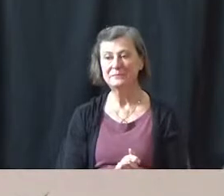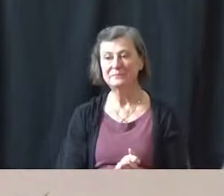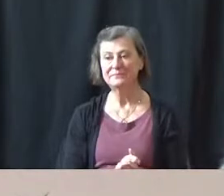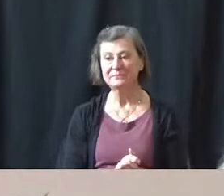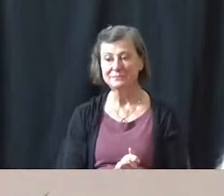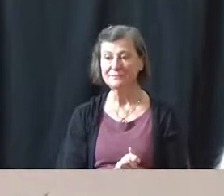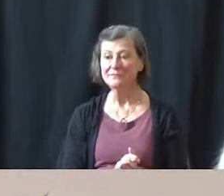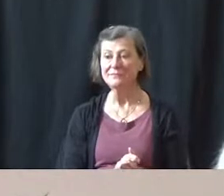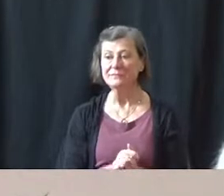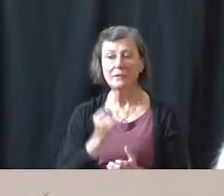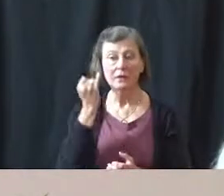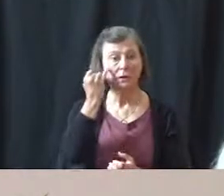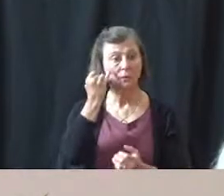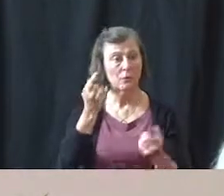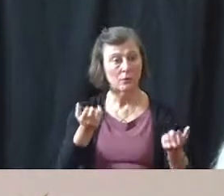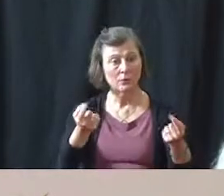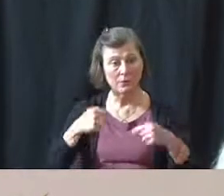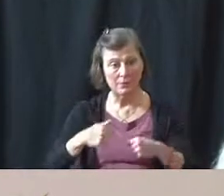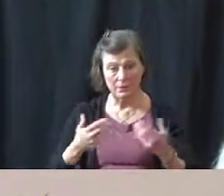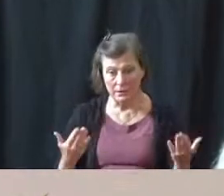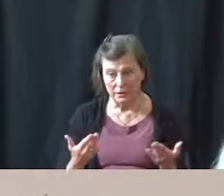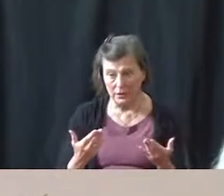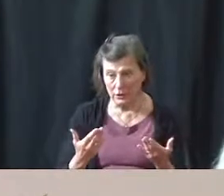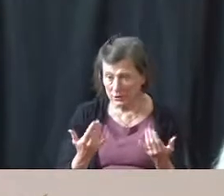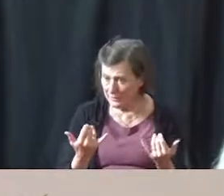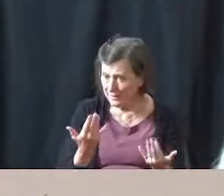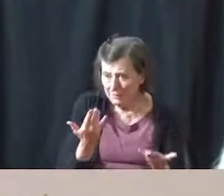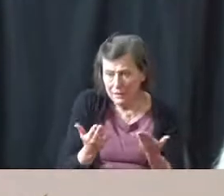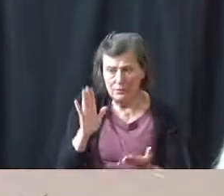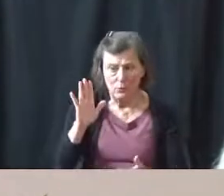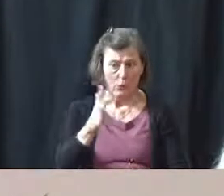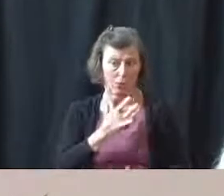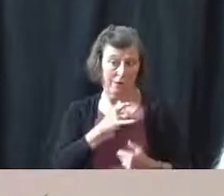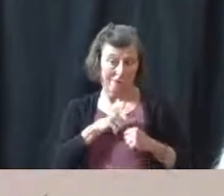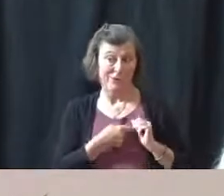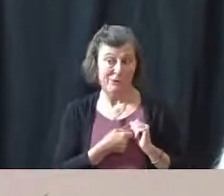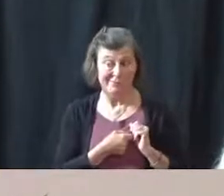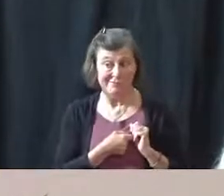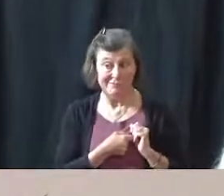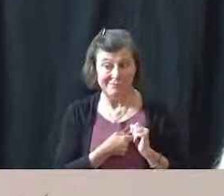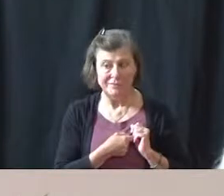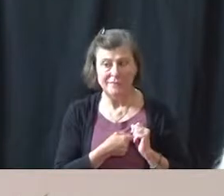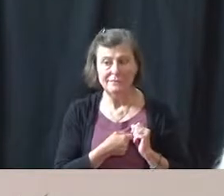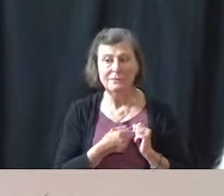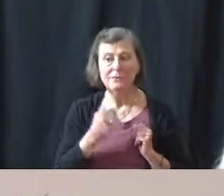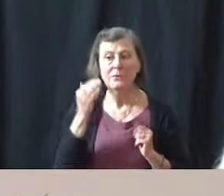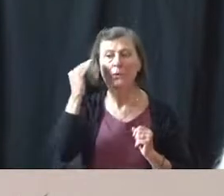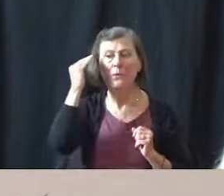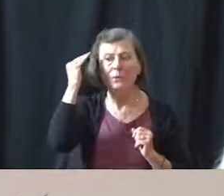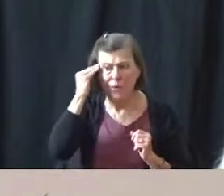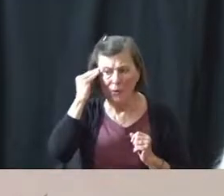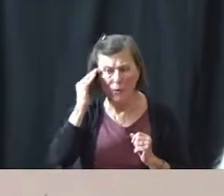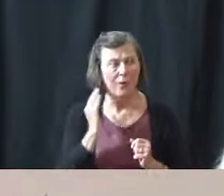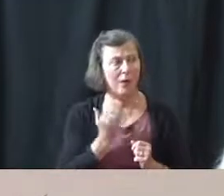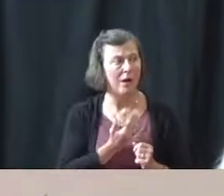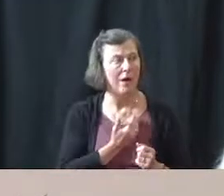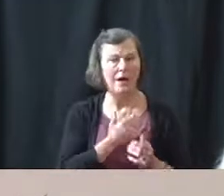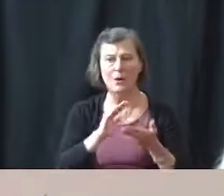If you come here today with a broken heart, know that our community welcomes you and invites